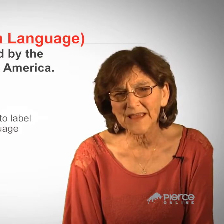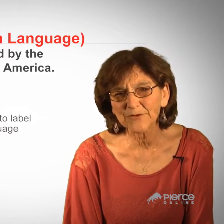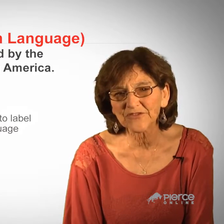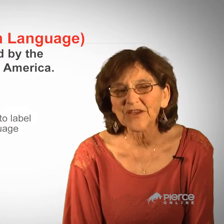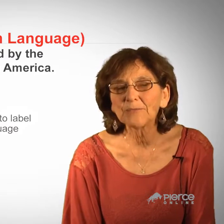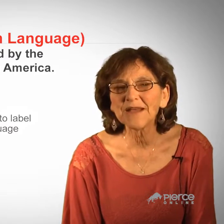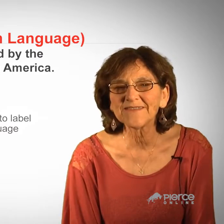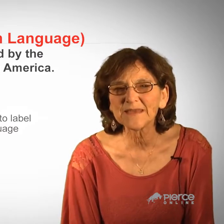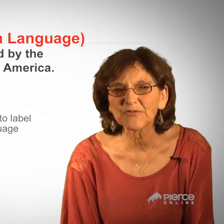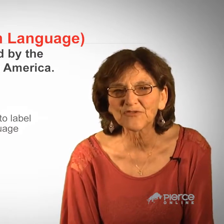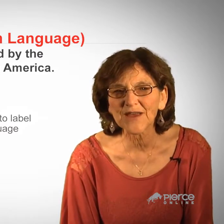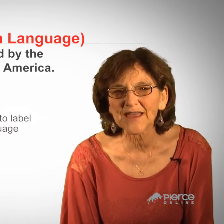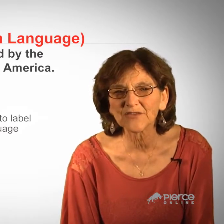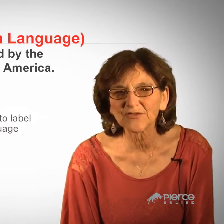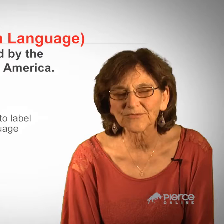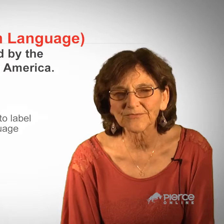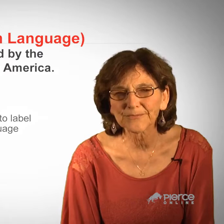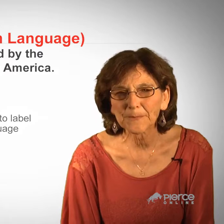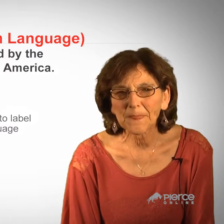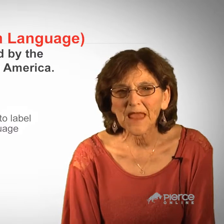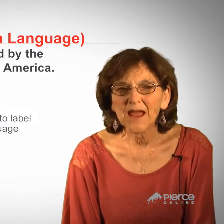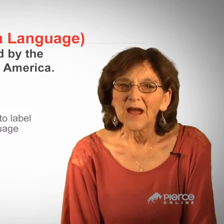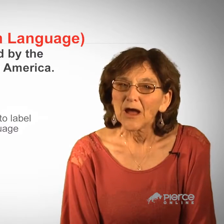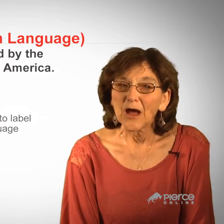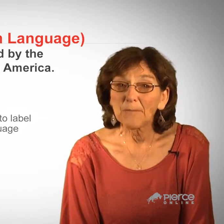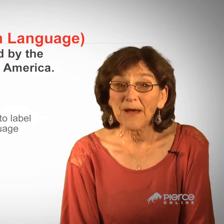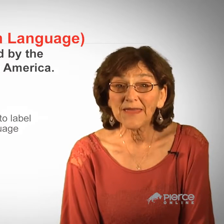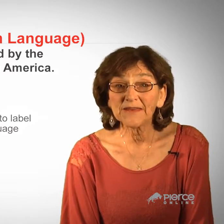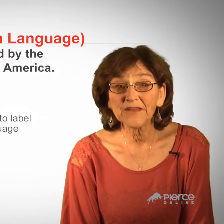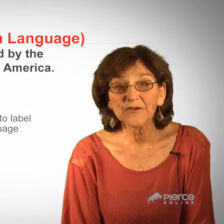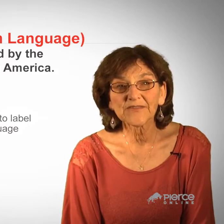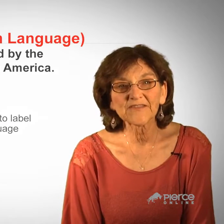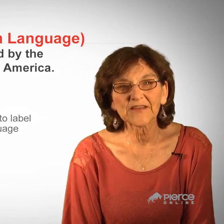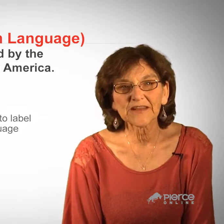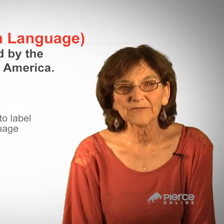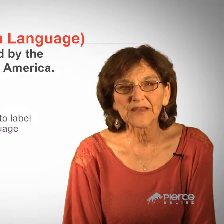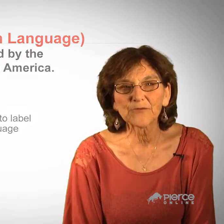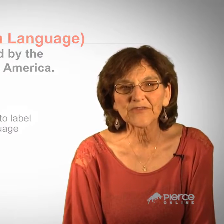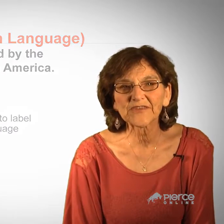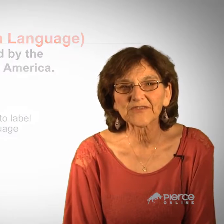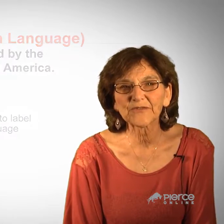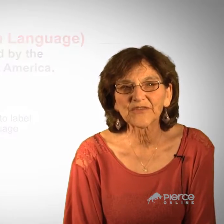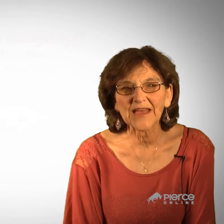language might seem strange. A pioneer in the study of linguistics of sign